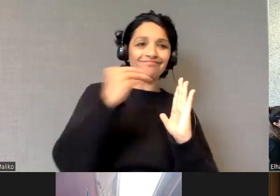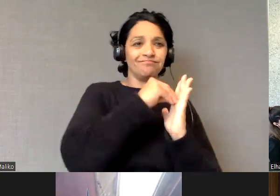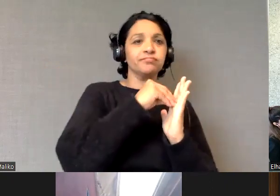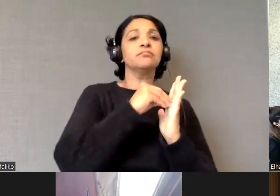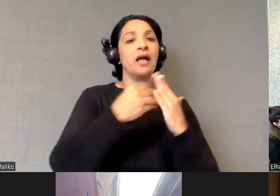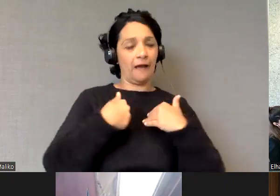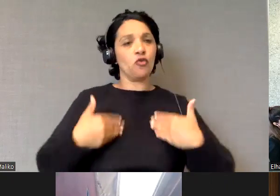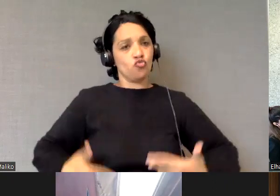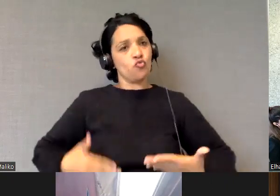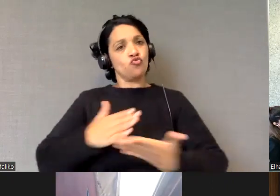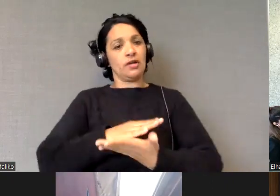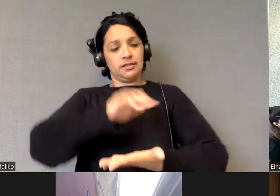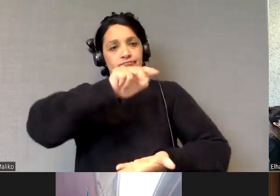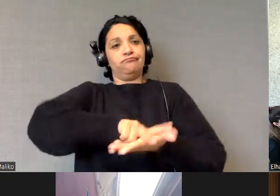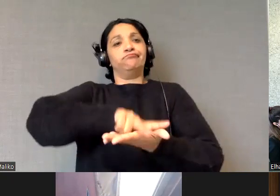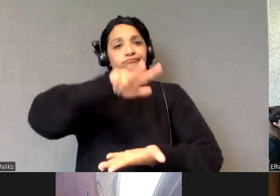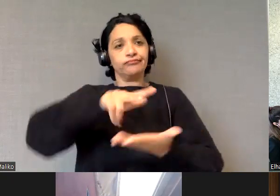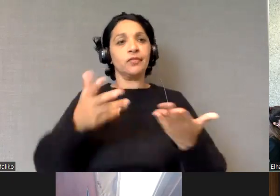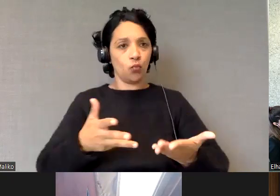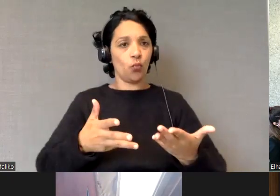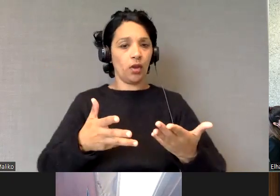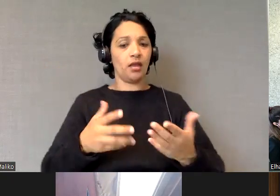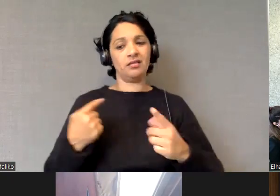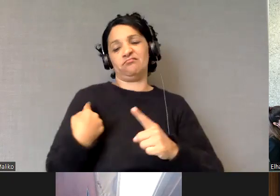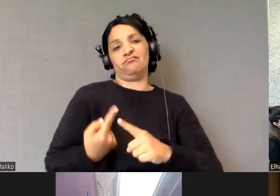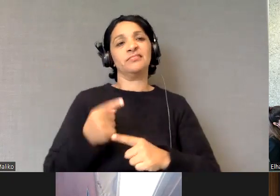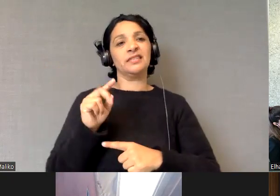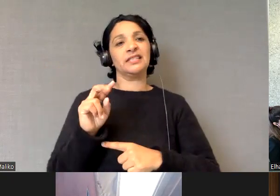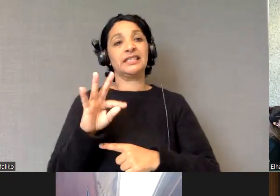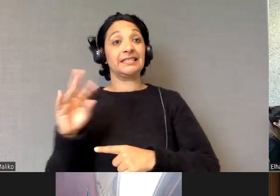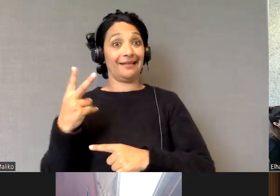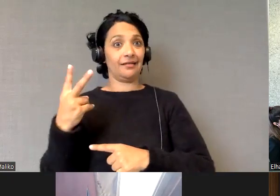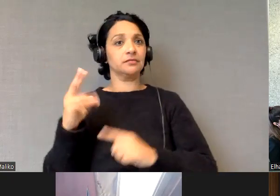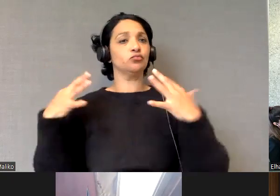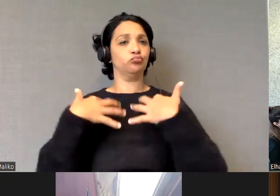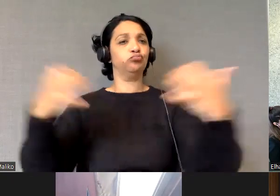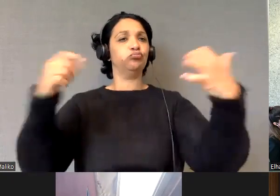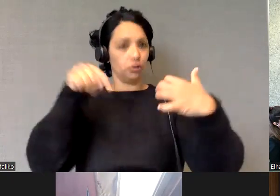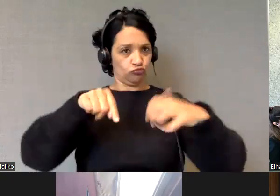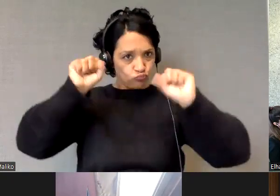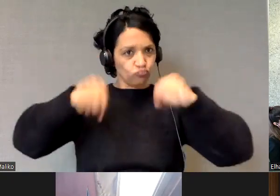the resolution adopted at the Human Rights Council 52nd session, both international demand